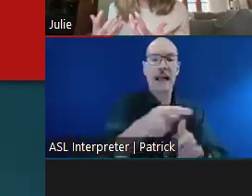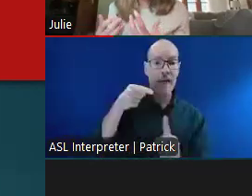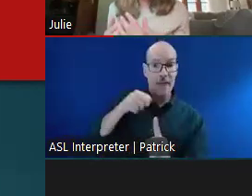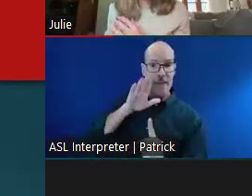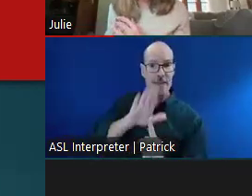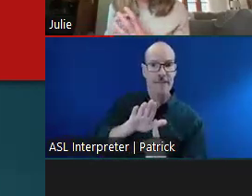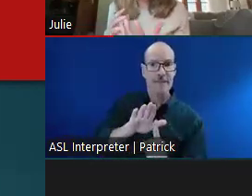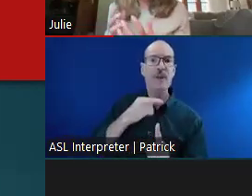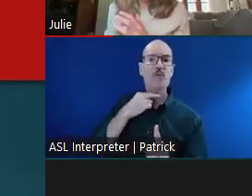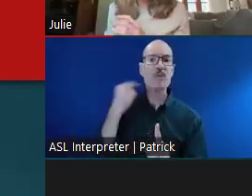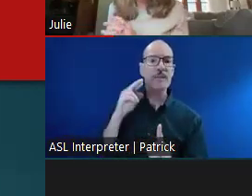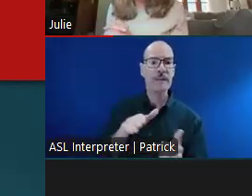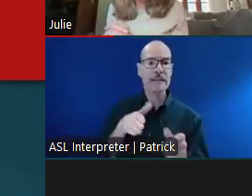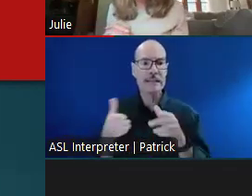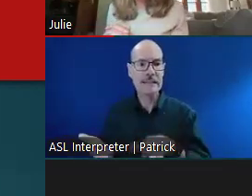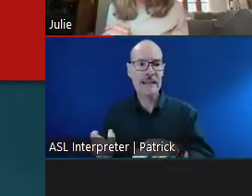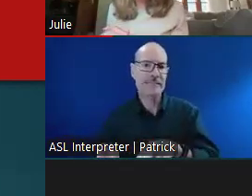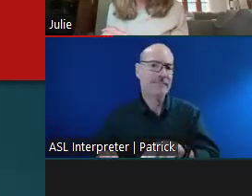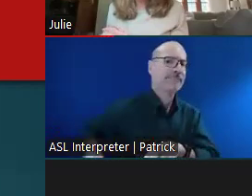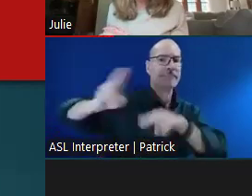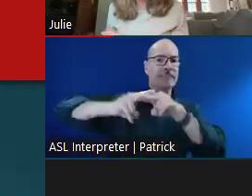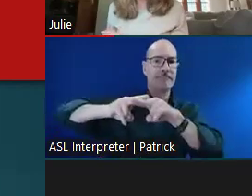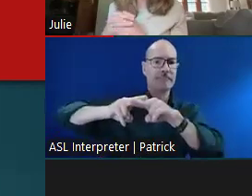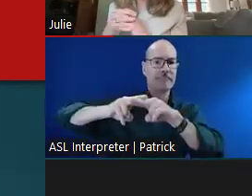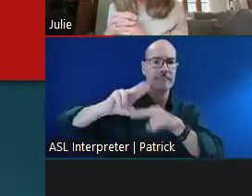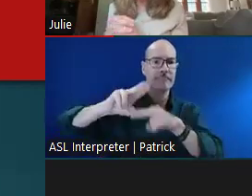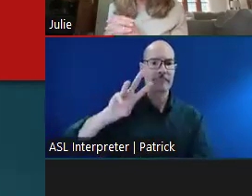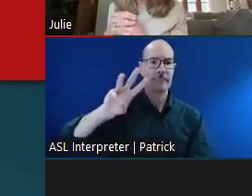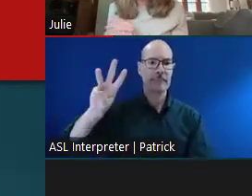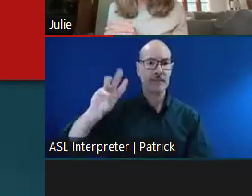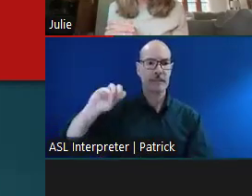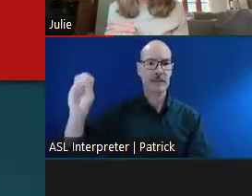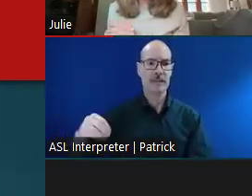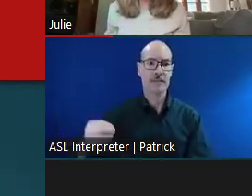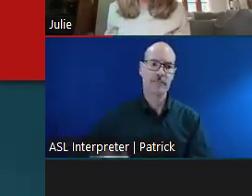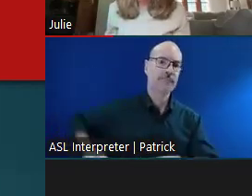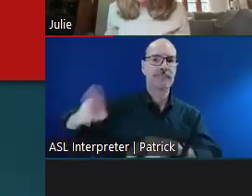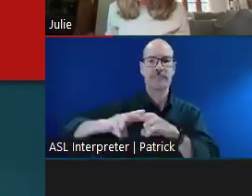So if you are asking yourself, hmm, you know, do I really need to pay attention to my stress? Yes, you do.